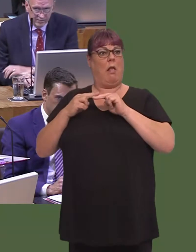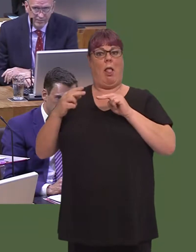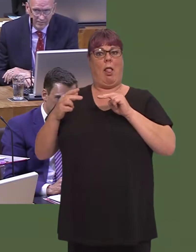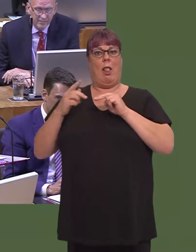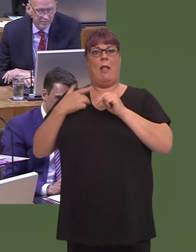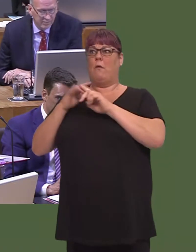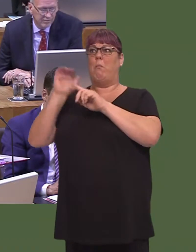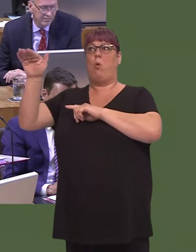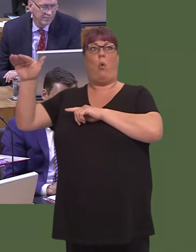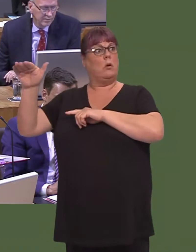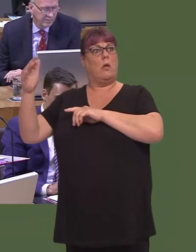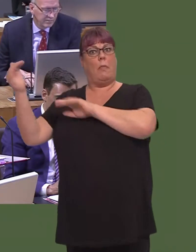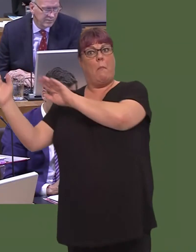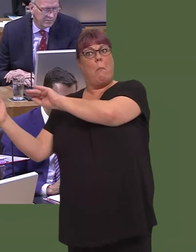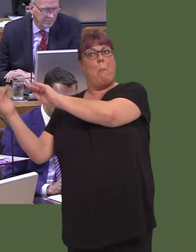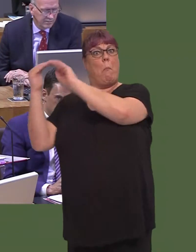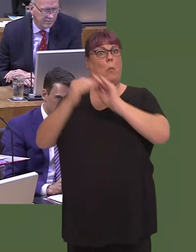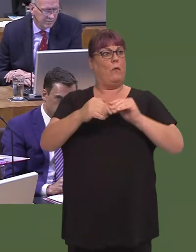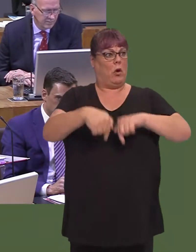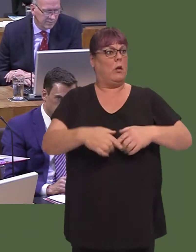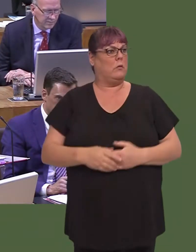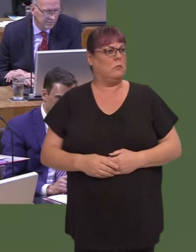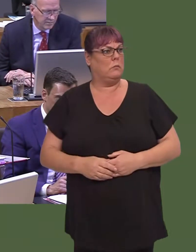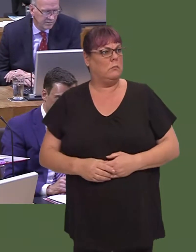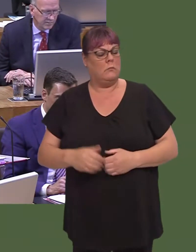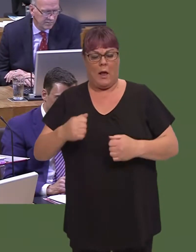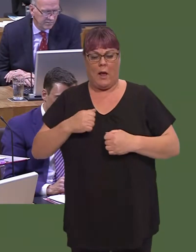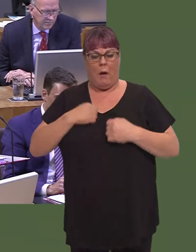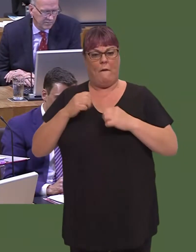party opposite, because I commissioned a report to see whether it would be sustainable to